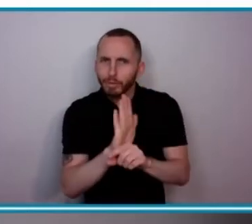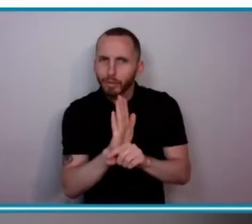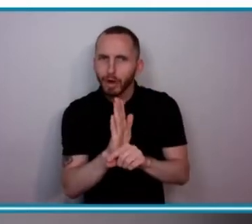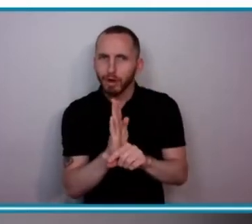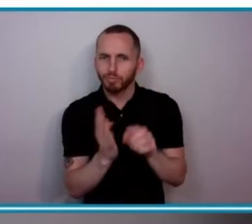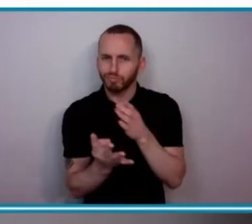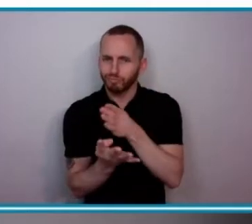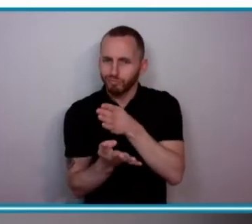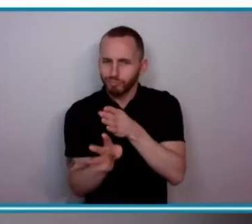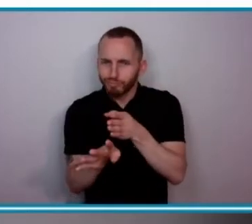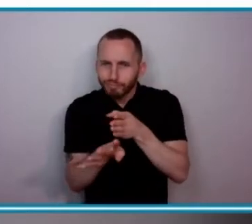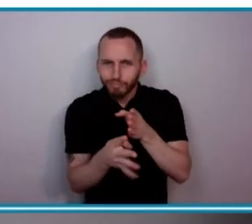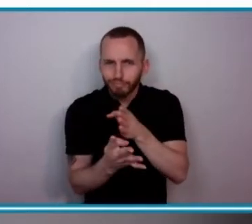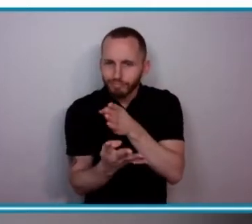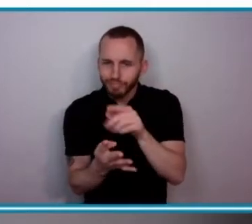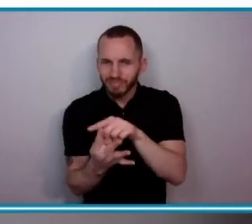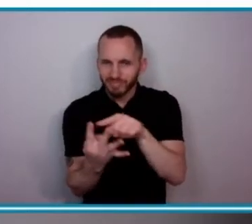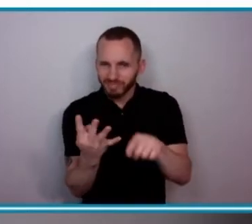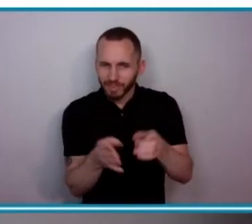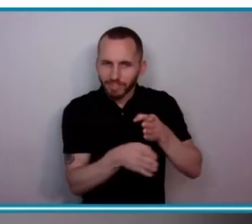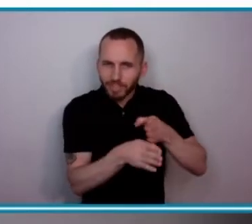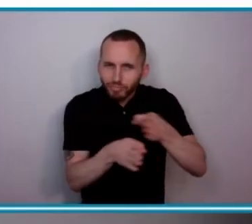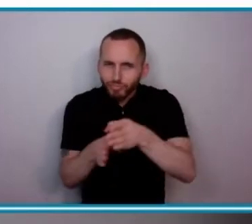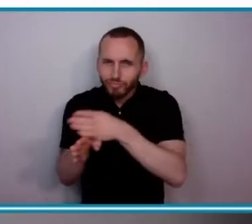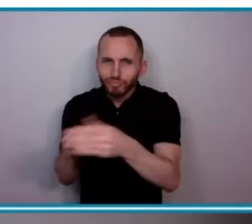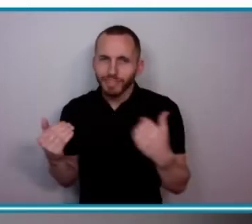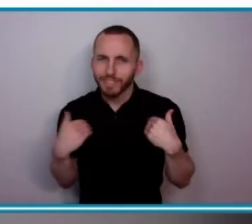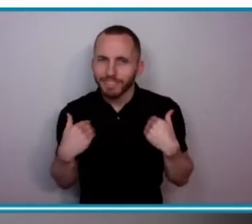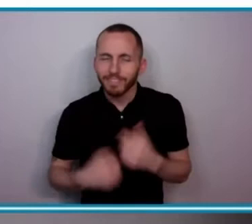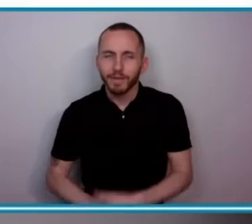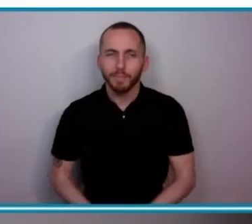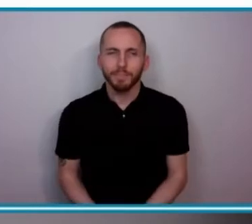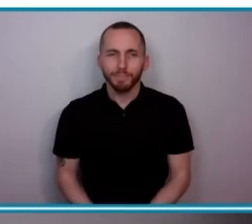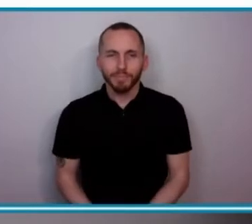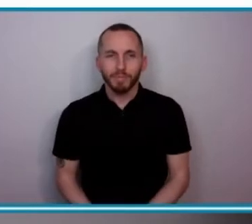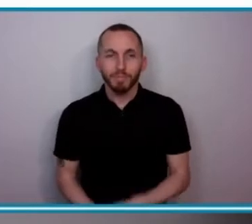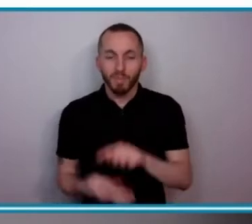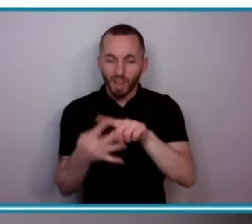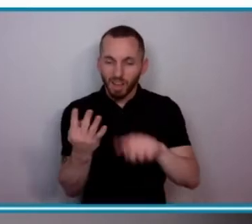of course your interest in the creative arts therapies and the research studies that you're working on right now.